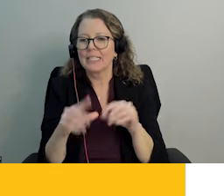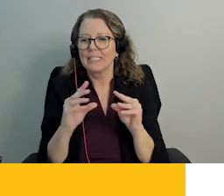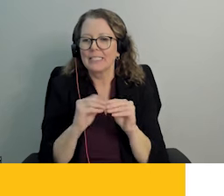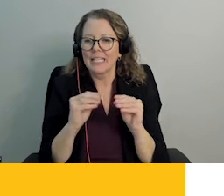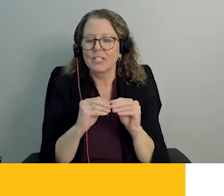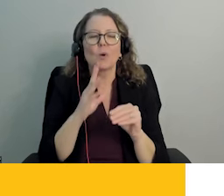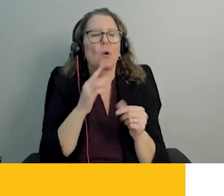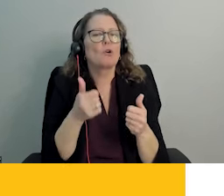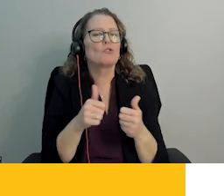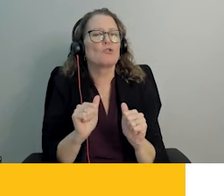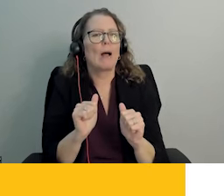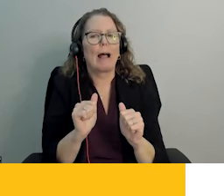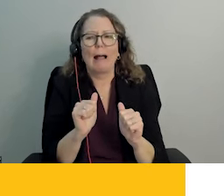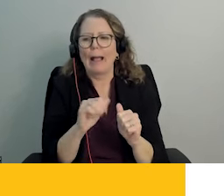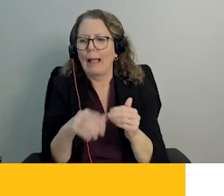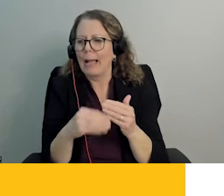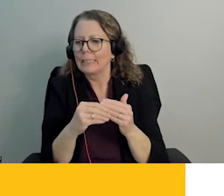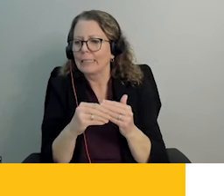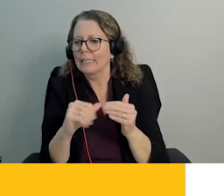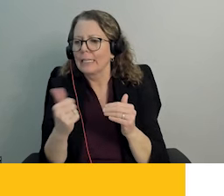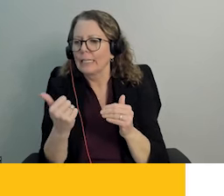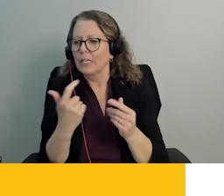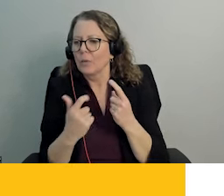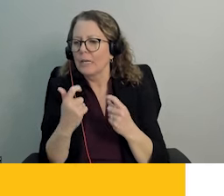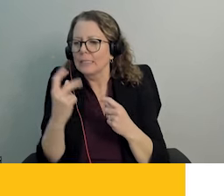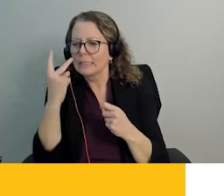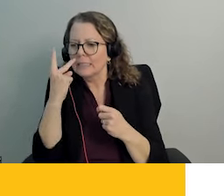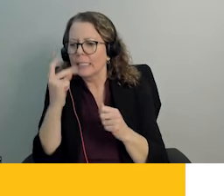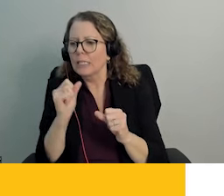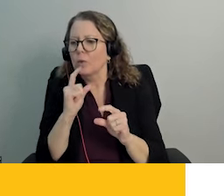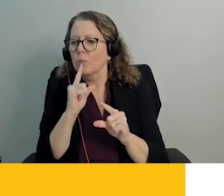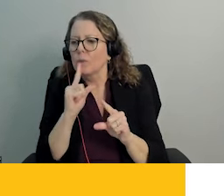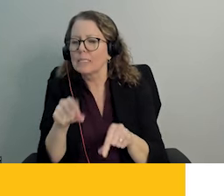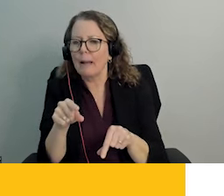We'll try to get the additional session to you all and to see if we can respond asynchronously.